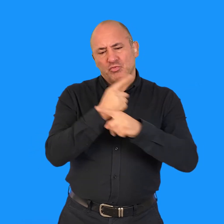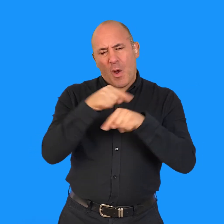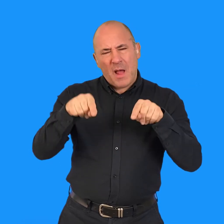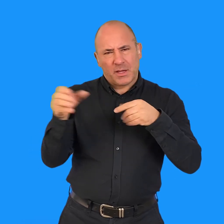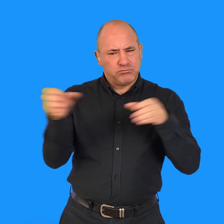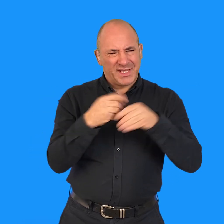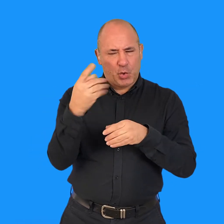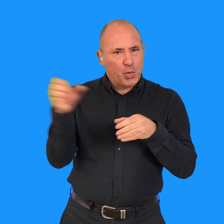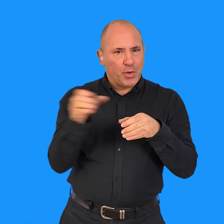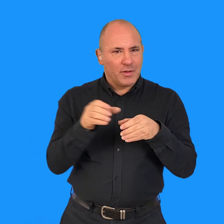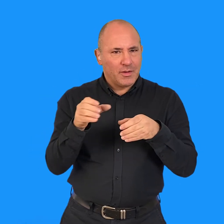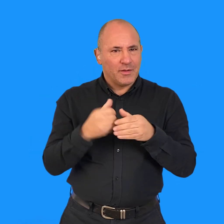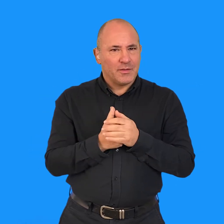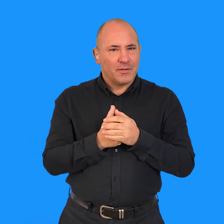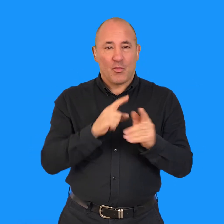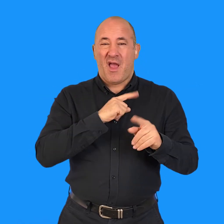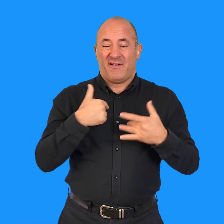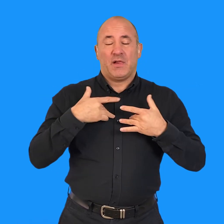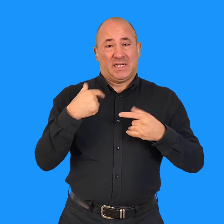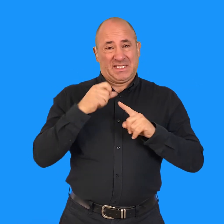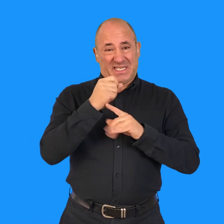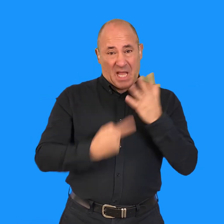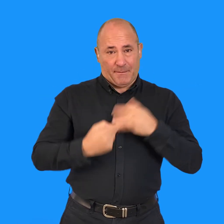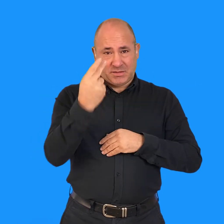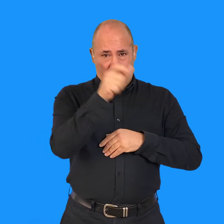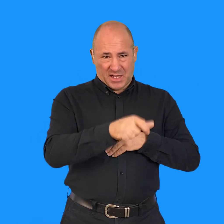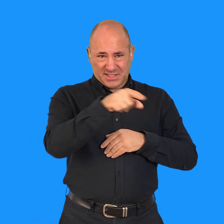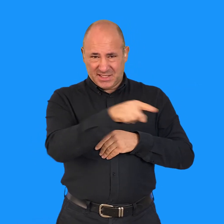'Cause I do think, as disabled artists,